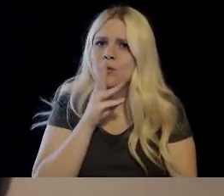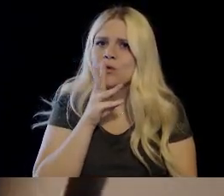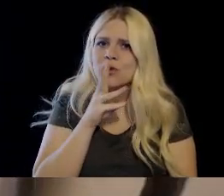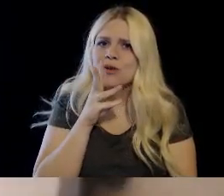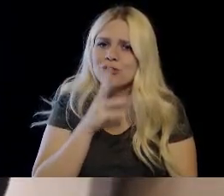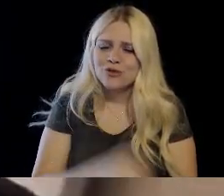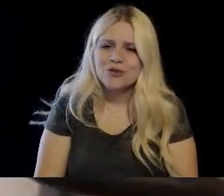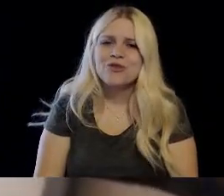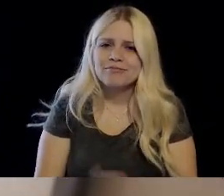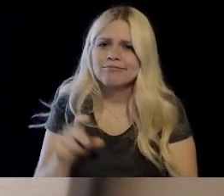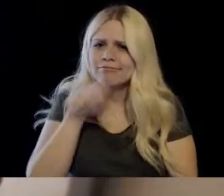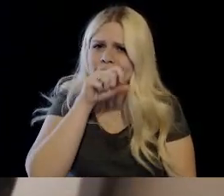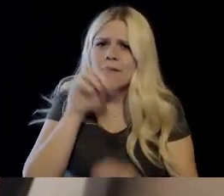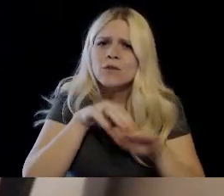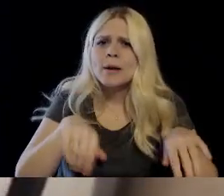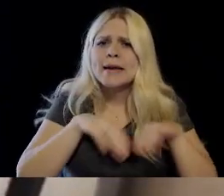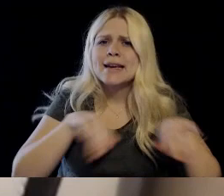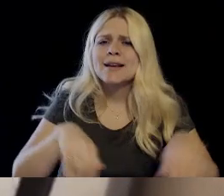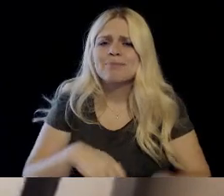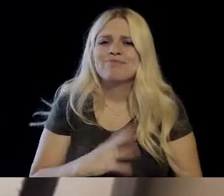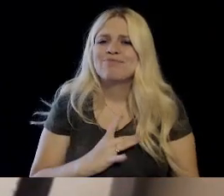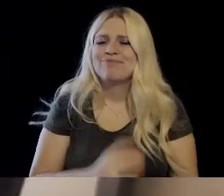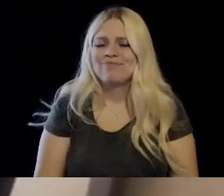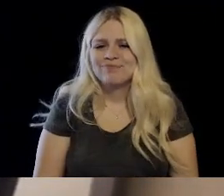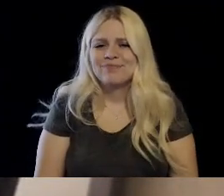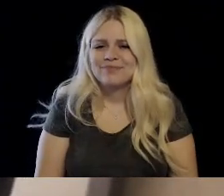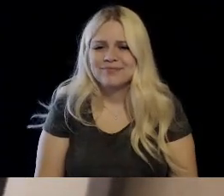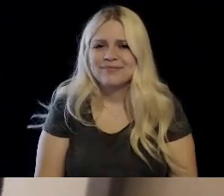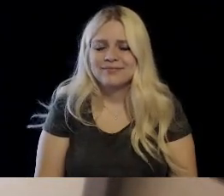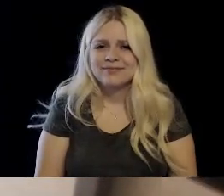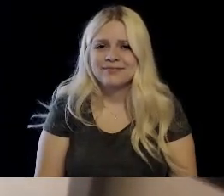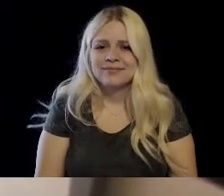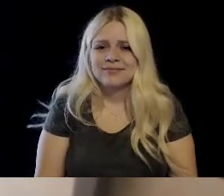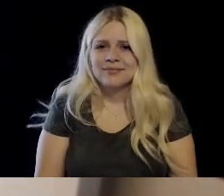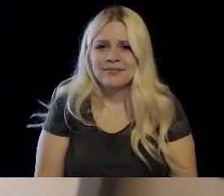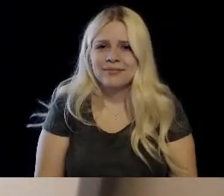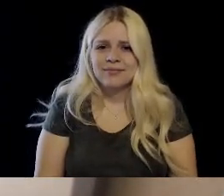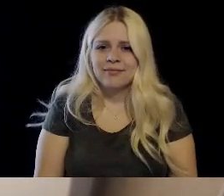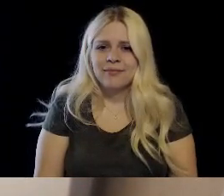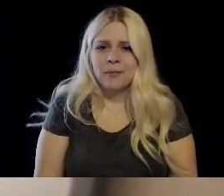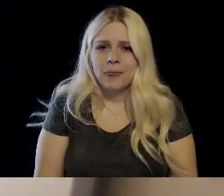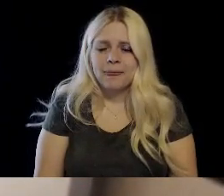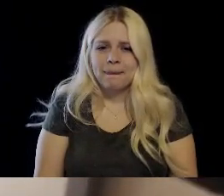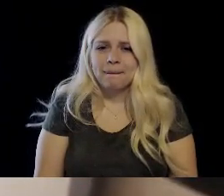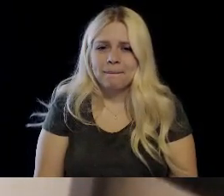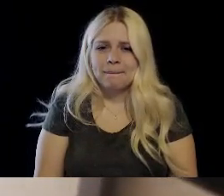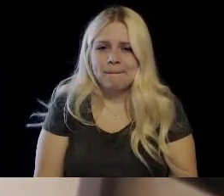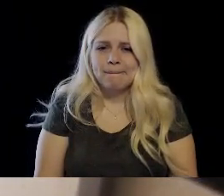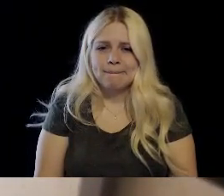Erica: They love swimming. Let's see if they come back through. Okay, and we're painting